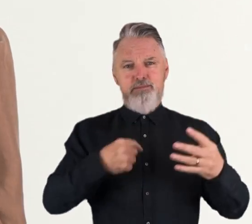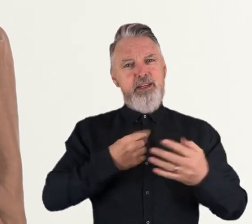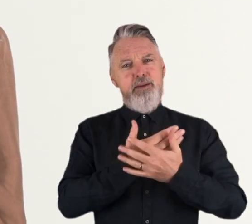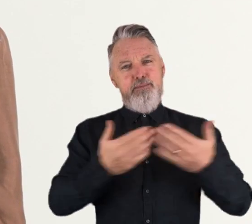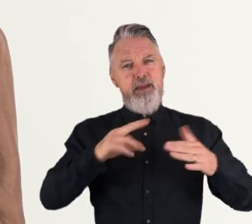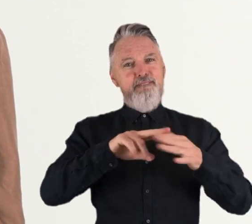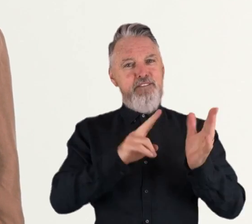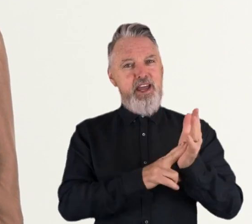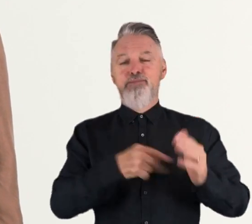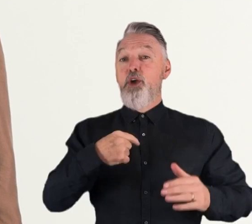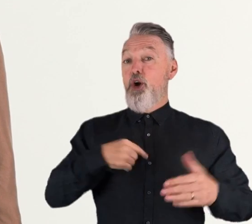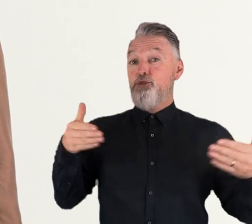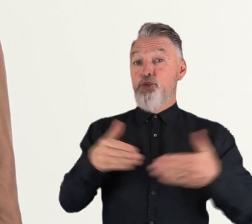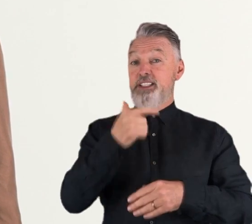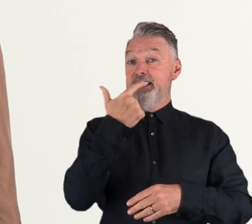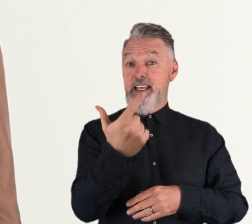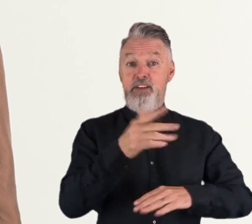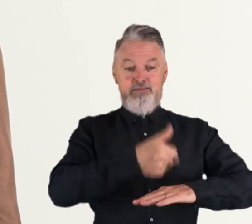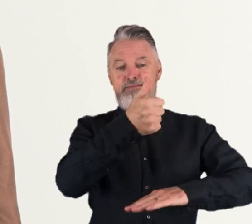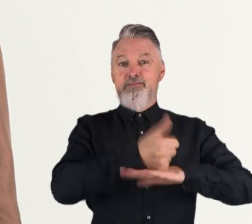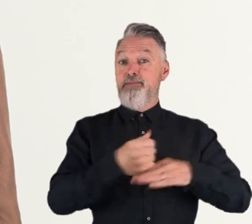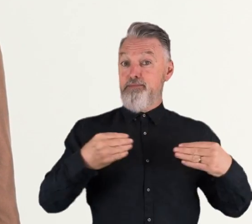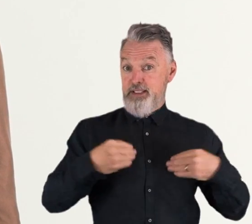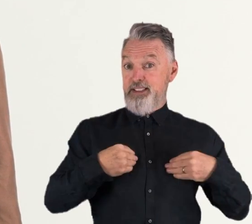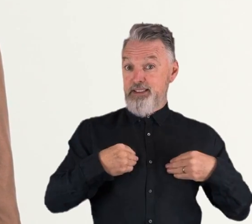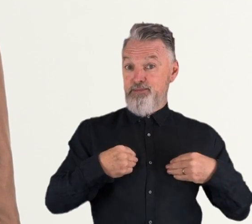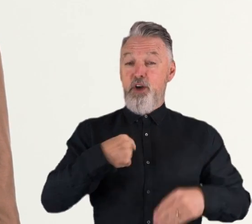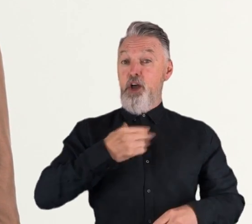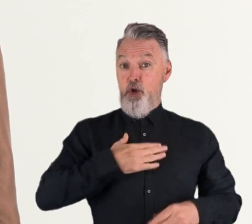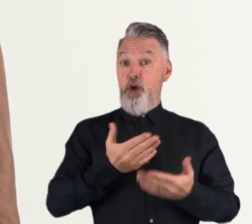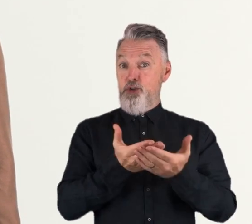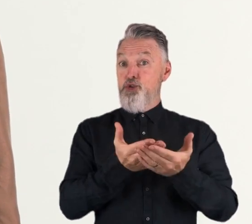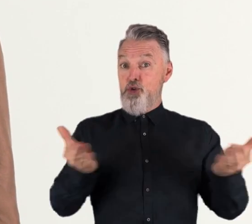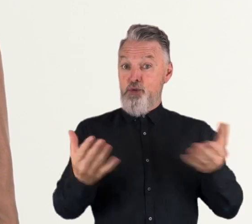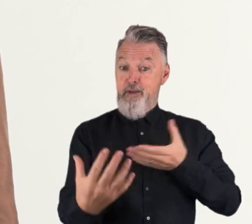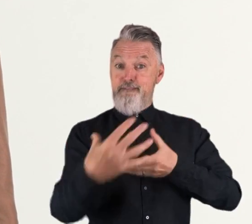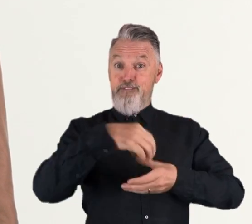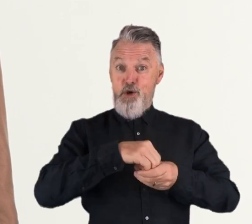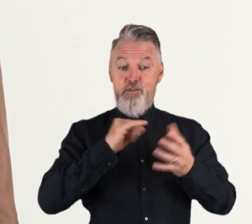I'll be introducing the seven startups to you this evening and we’d like you to join the conversation on social media tonight